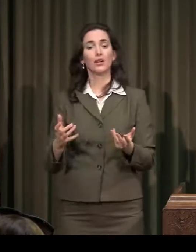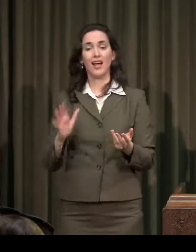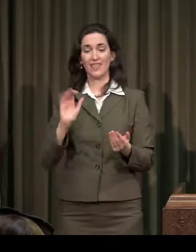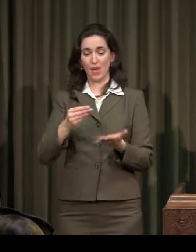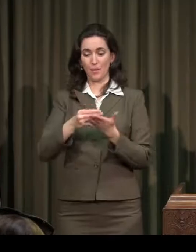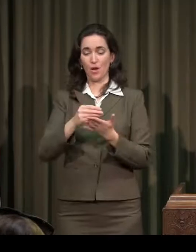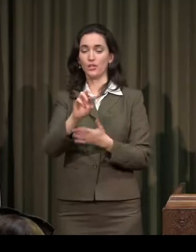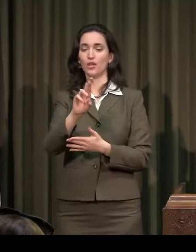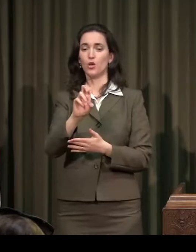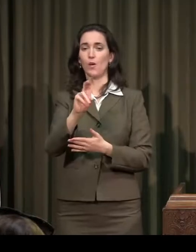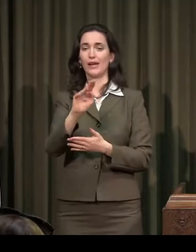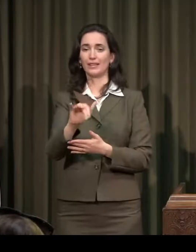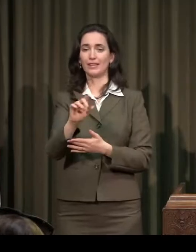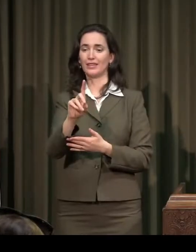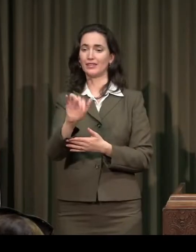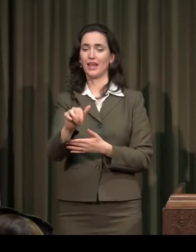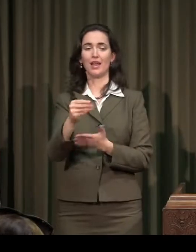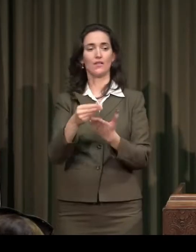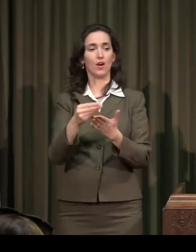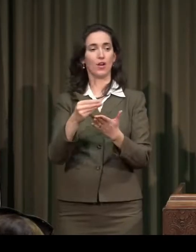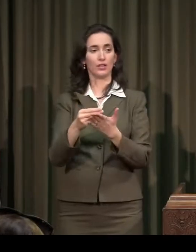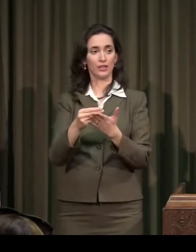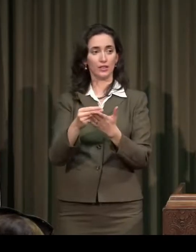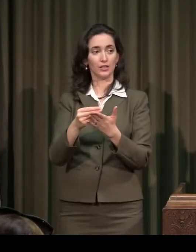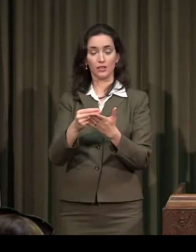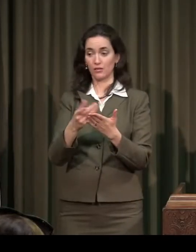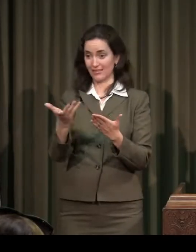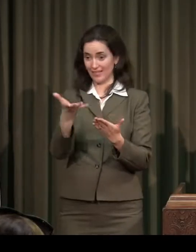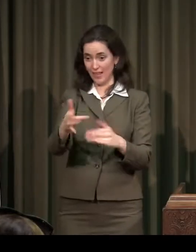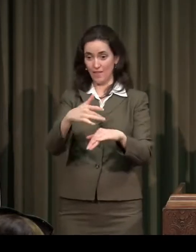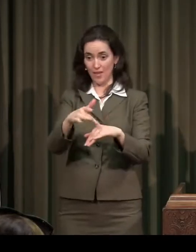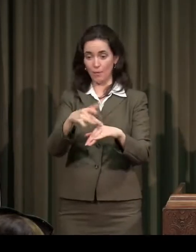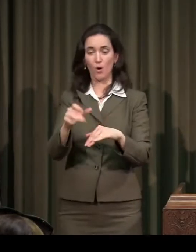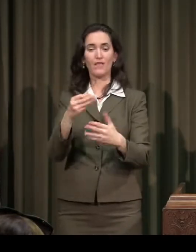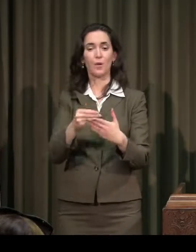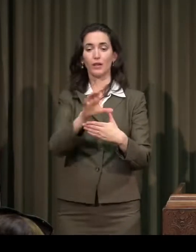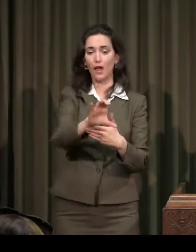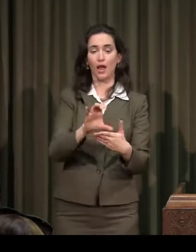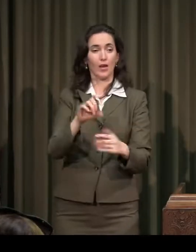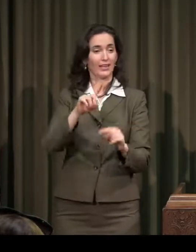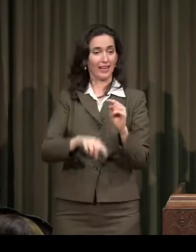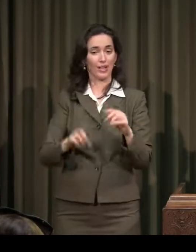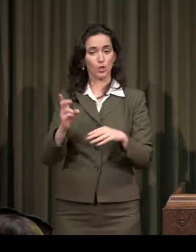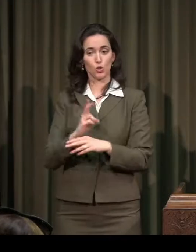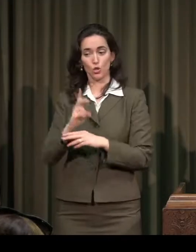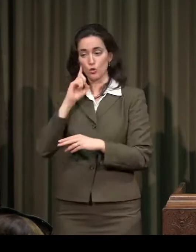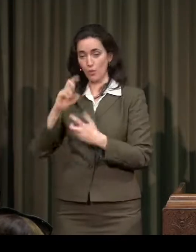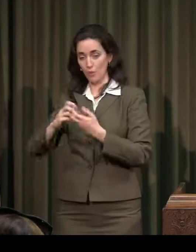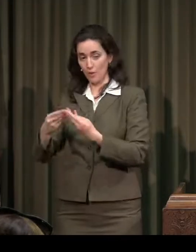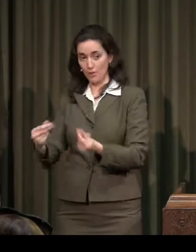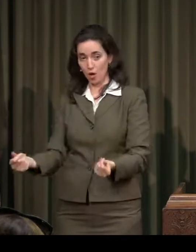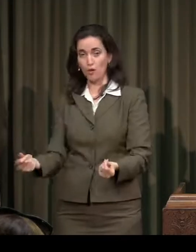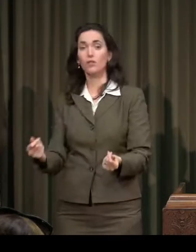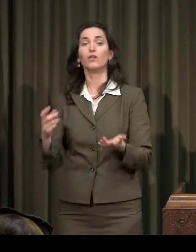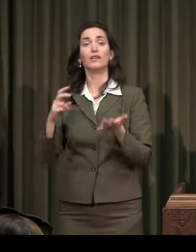fund it is available to us to help solve these problems it does potentially pretend that we have more